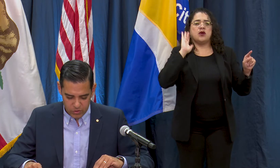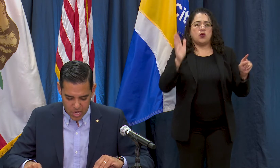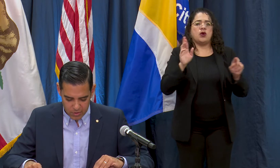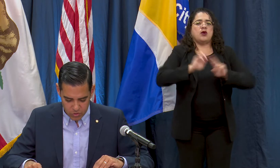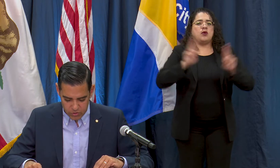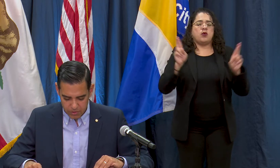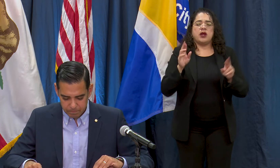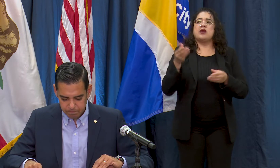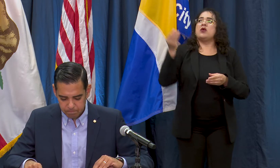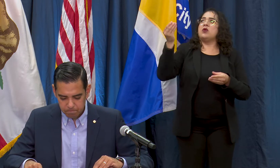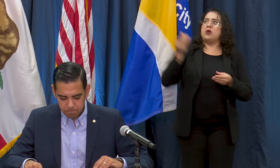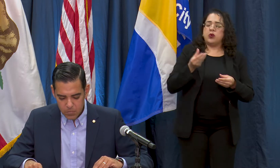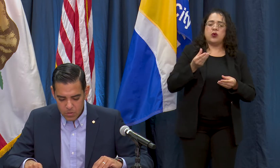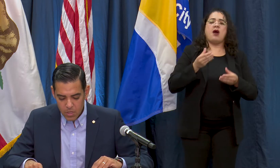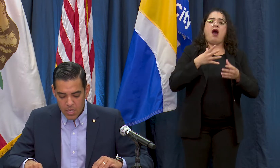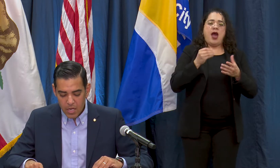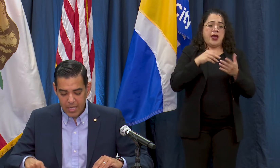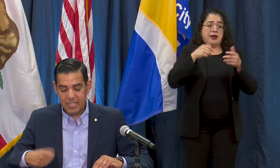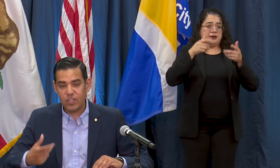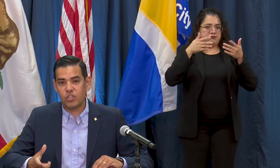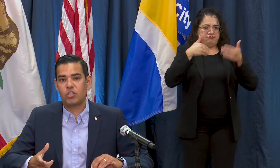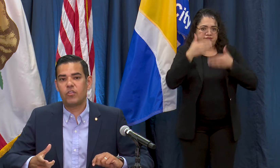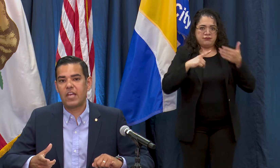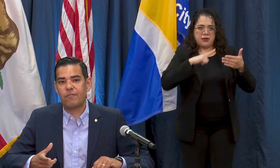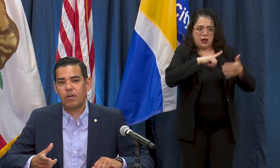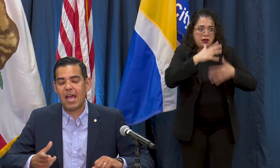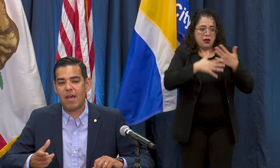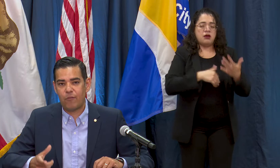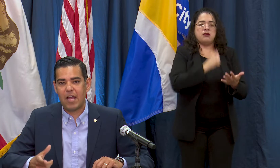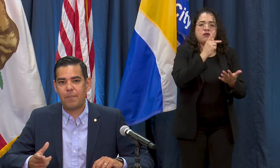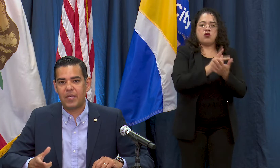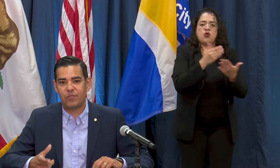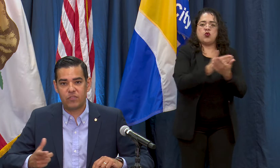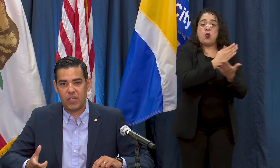these challenges. In addition to the effort effort happening at the state